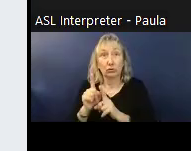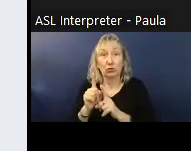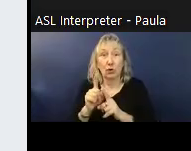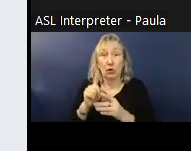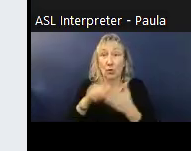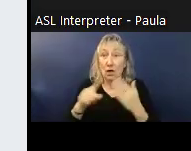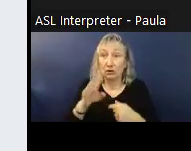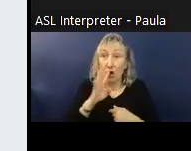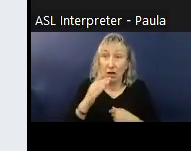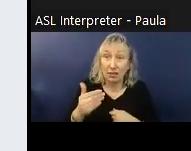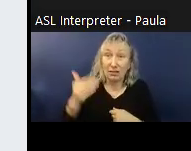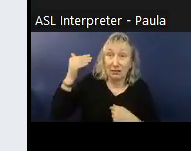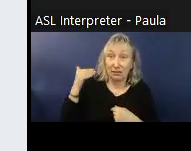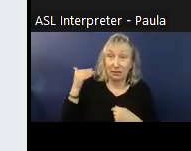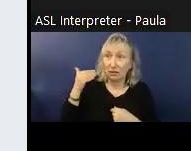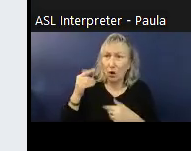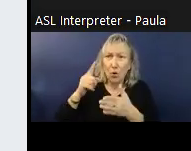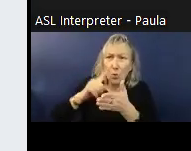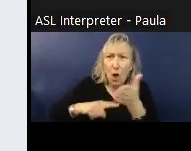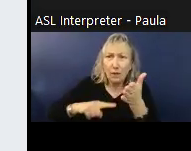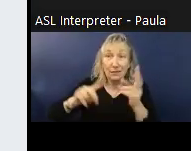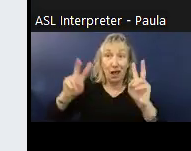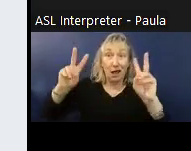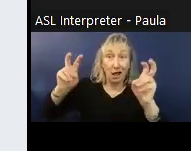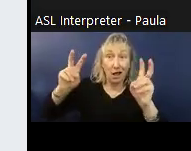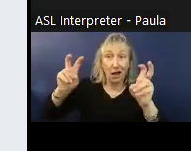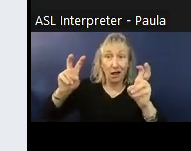meaningful assessment, which was a great comment. Thank you.